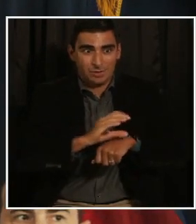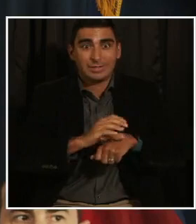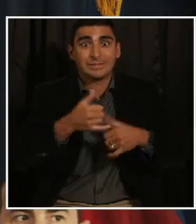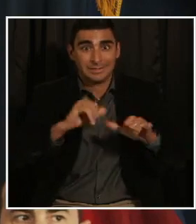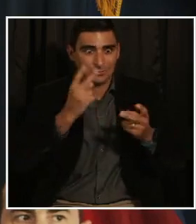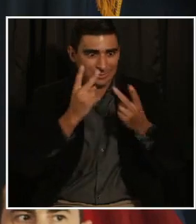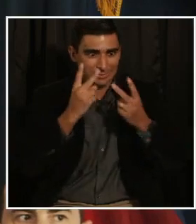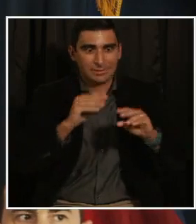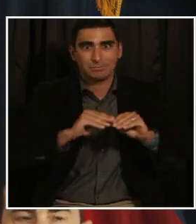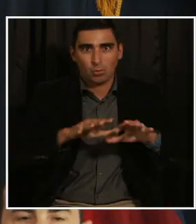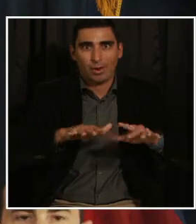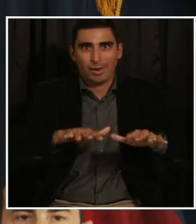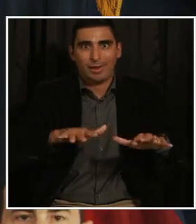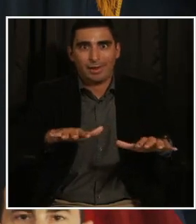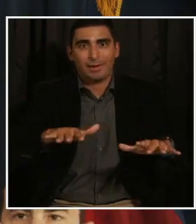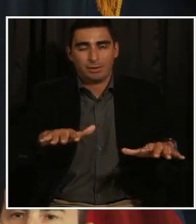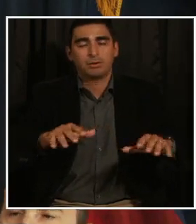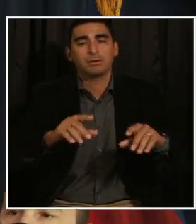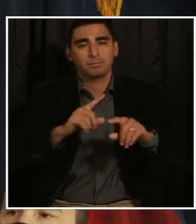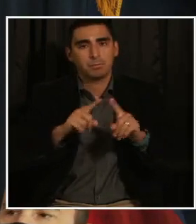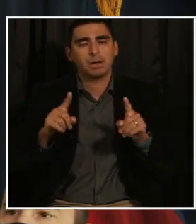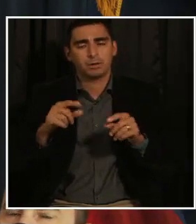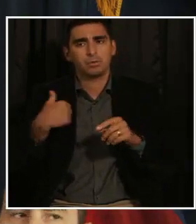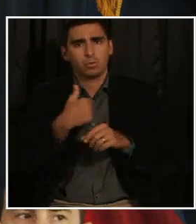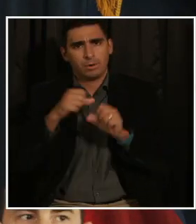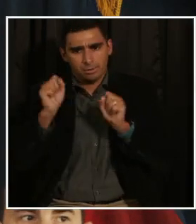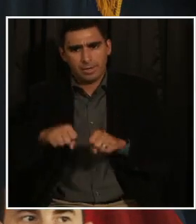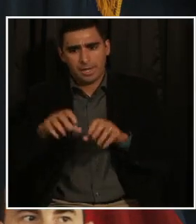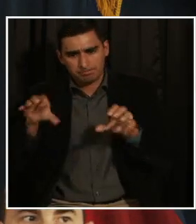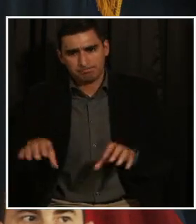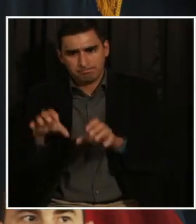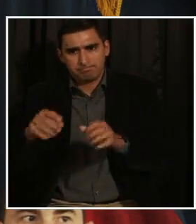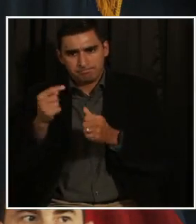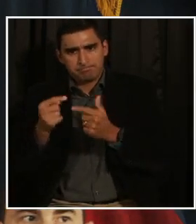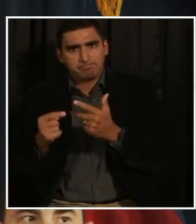but they're simple steps that we can take while we work to vaccinate more coloradans